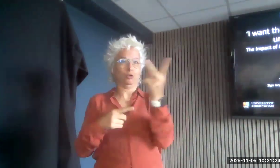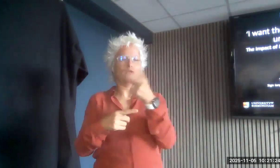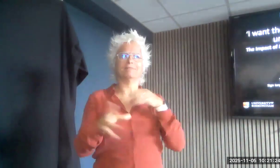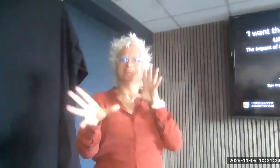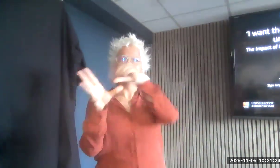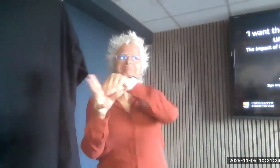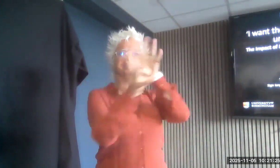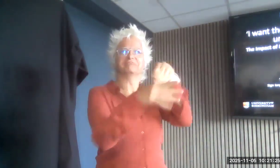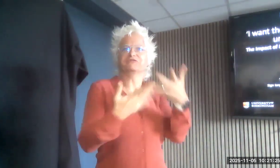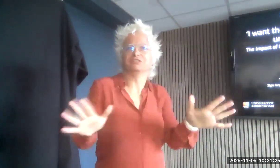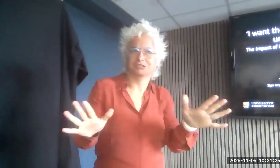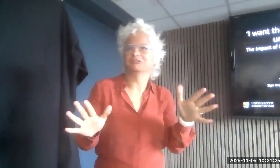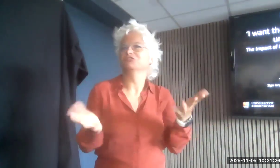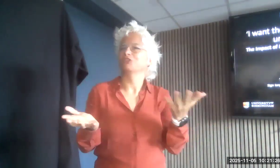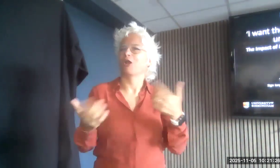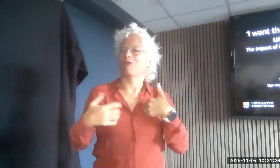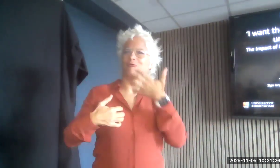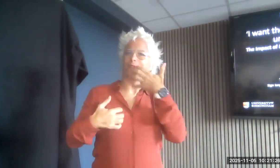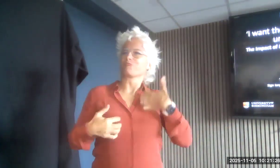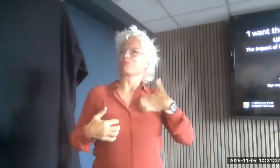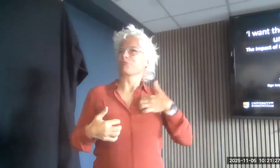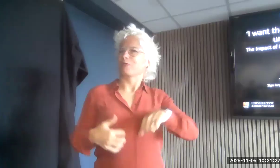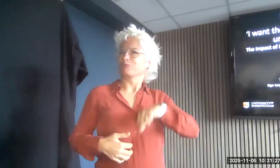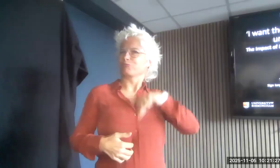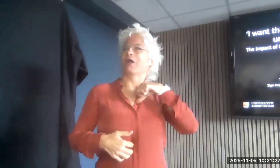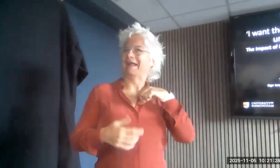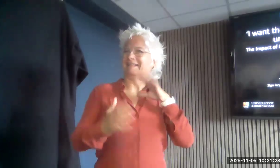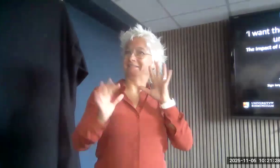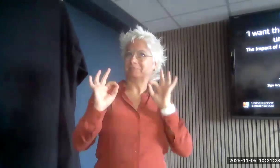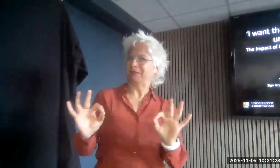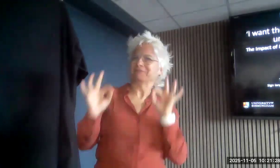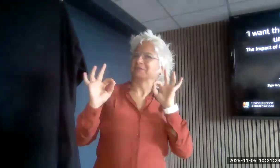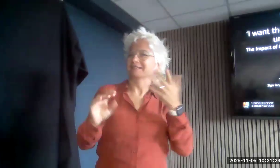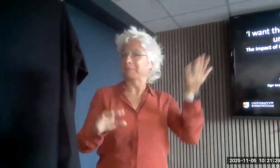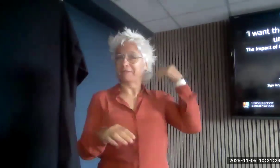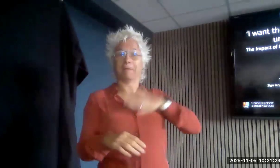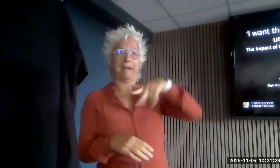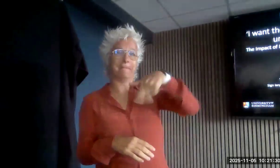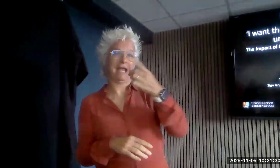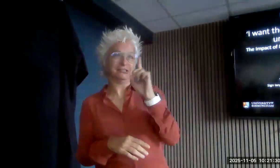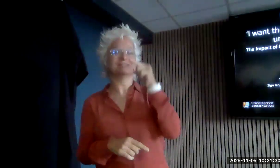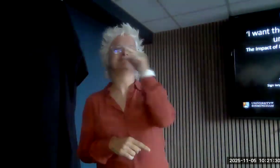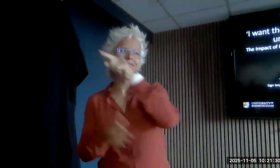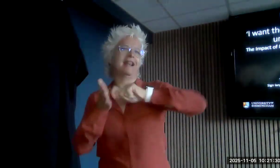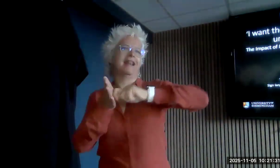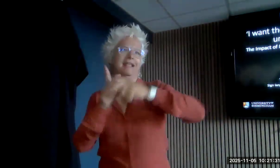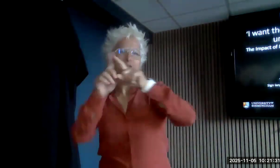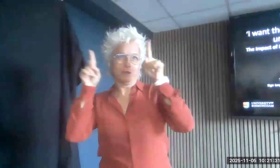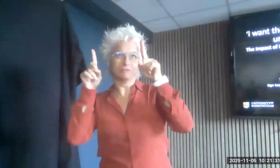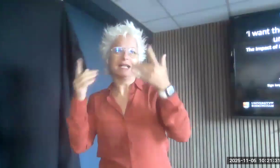these two universities are universities that I've worked with, in both of so I'm very proud to be able to see this very special collaboration.